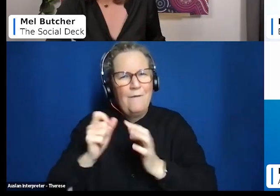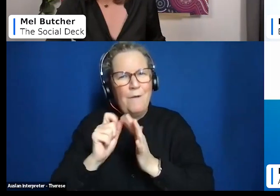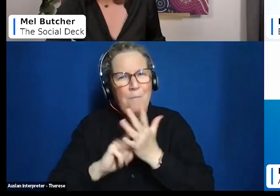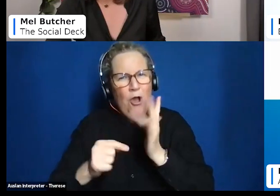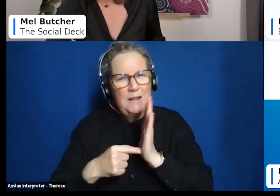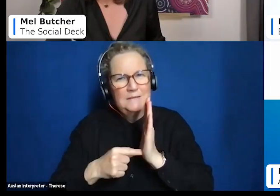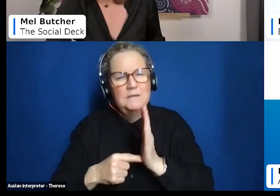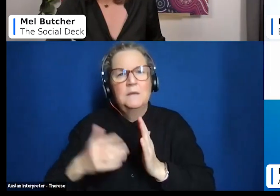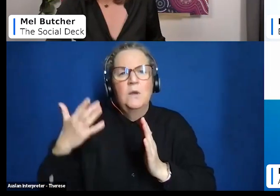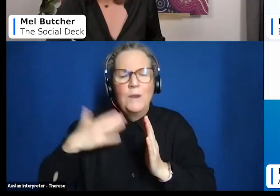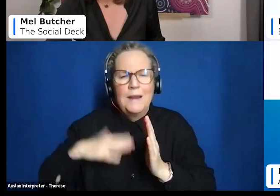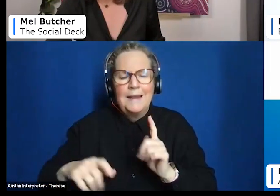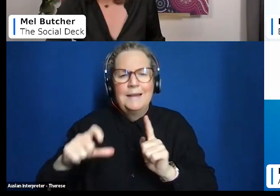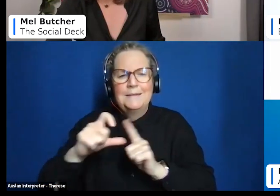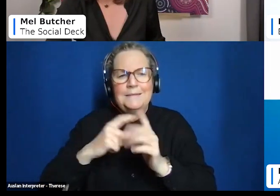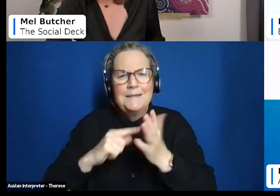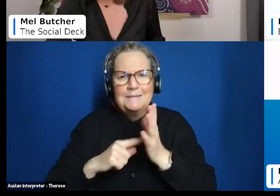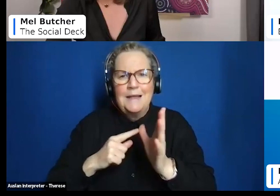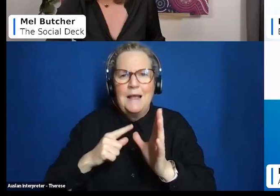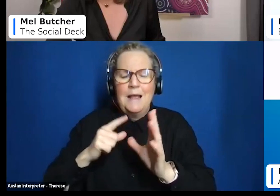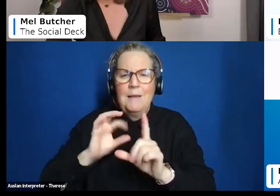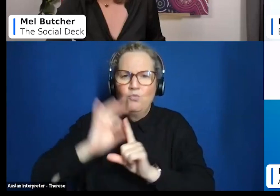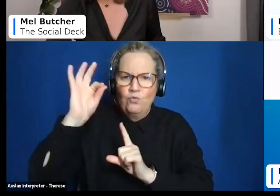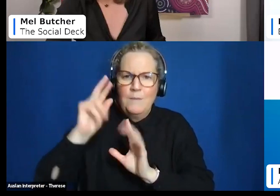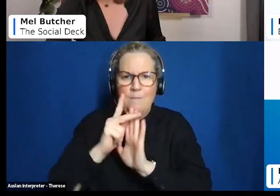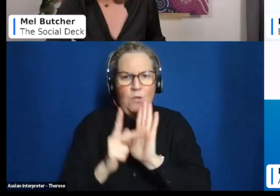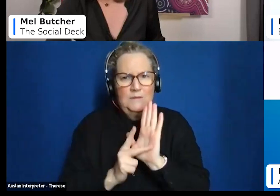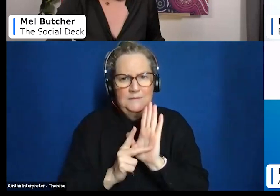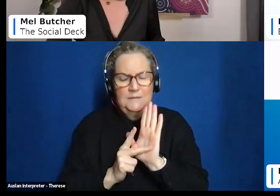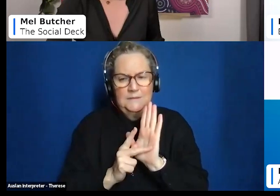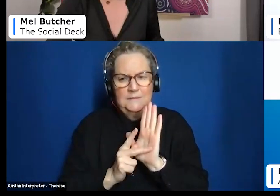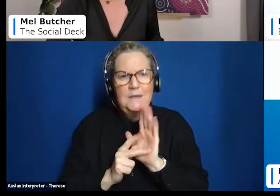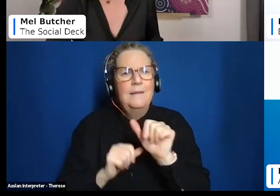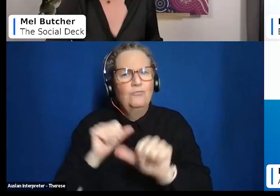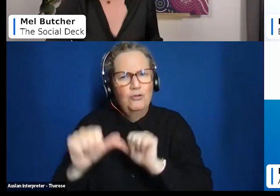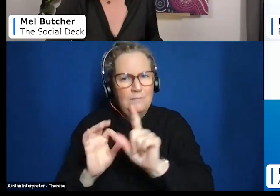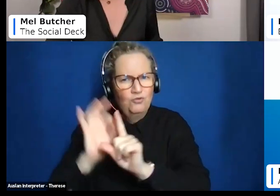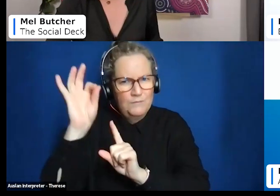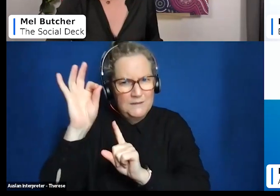for a data improvement policy and process that would exist, that exists